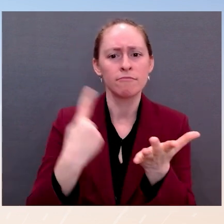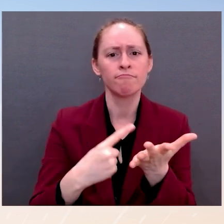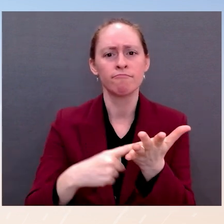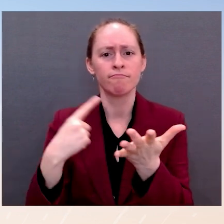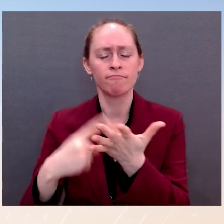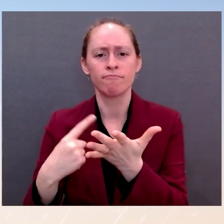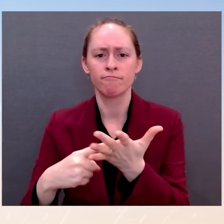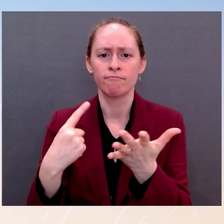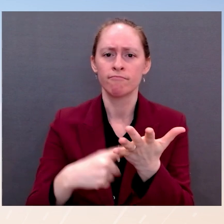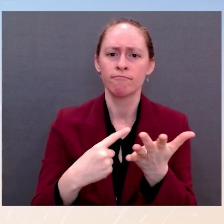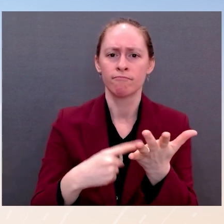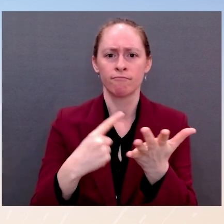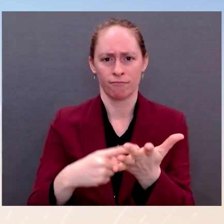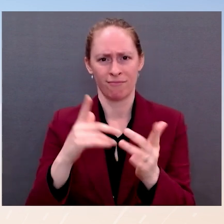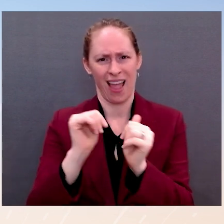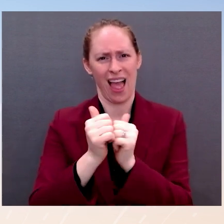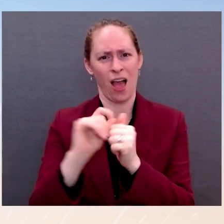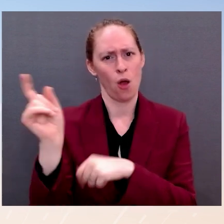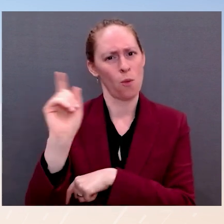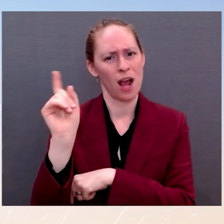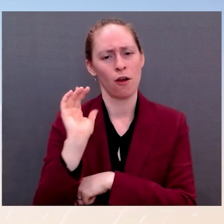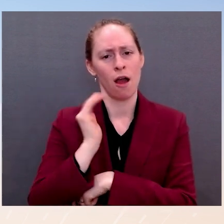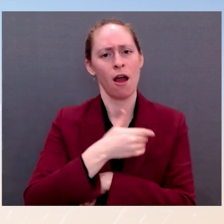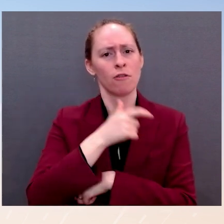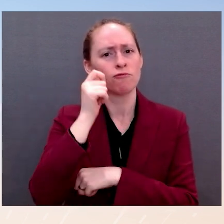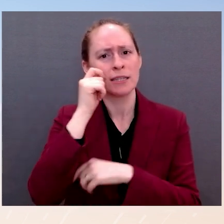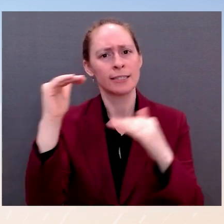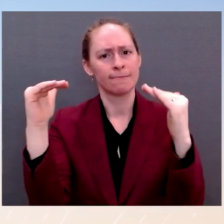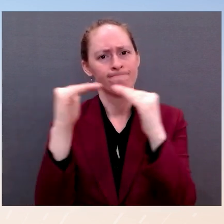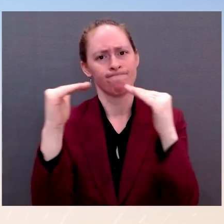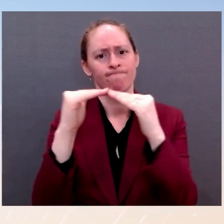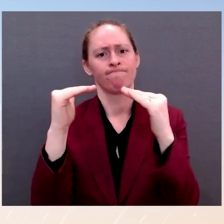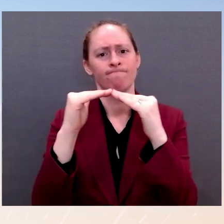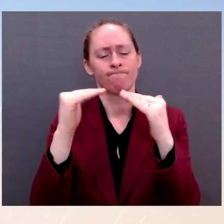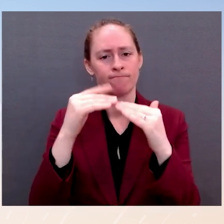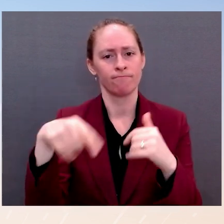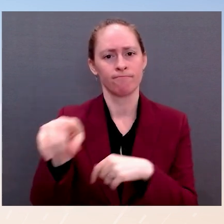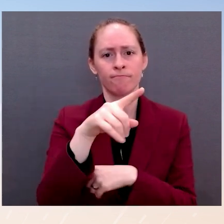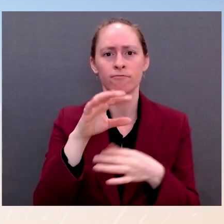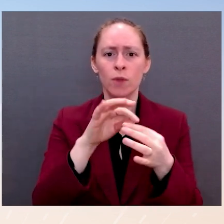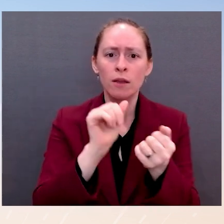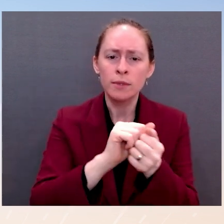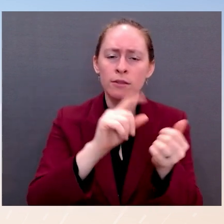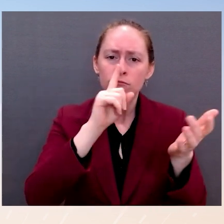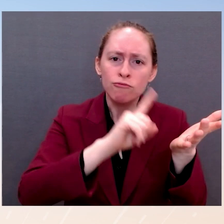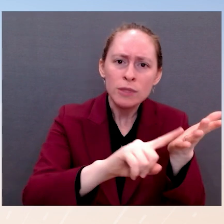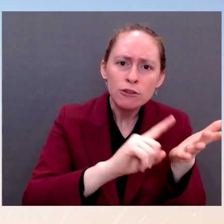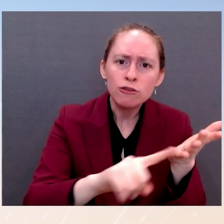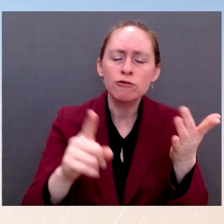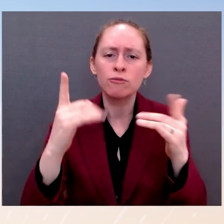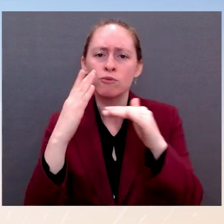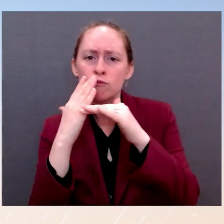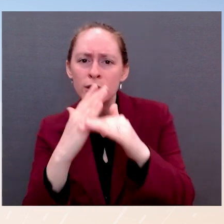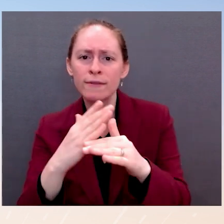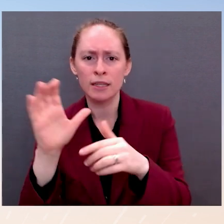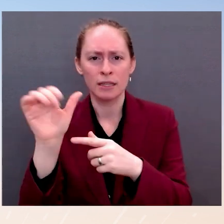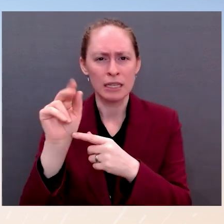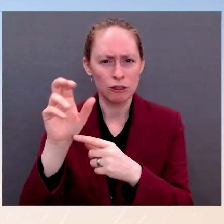to racial equity at the center of its health policy initiatives and actions on cancer treatment, prevention and research. With that being said,